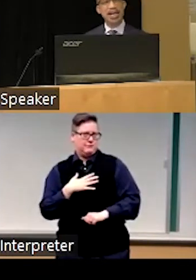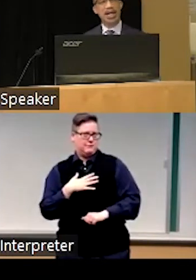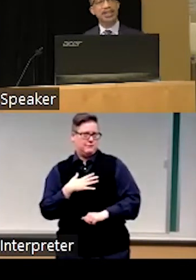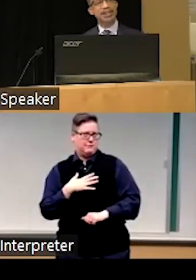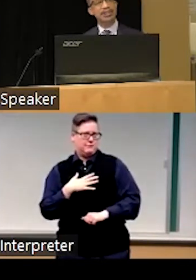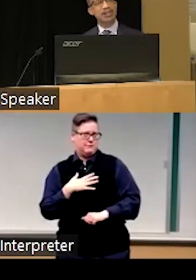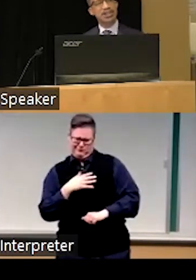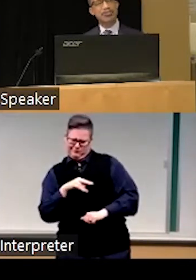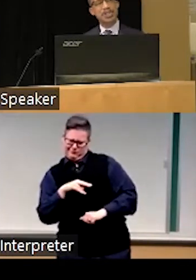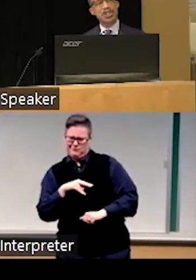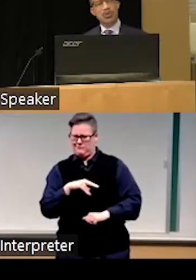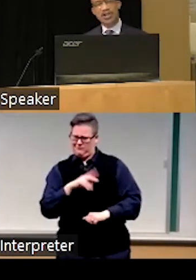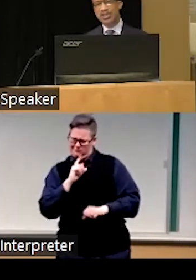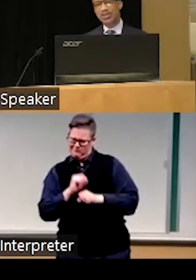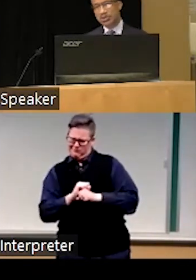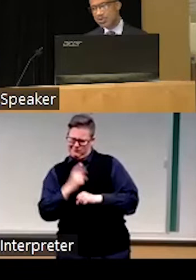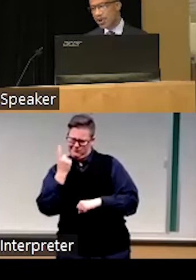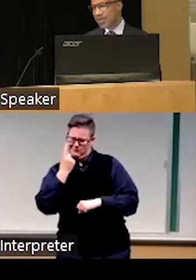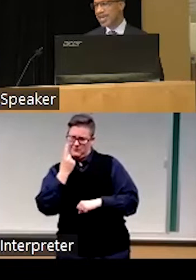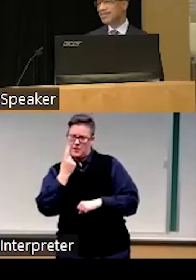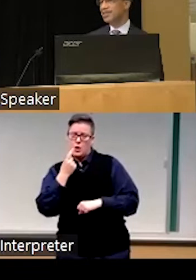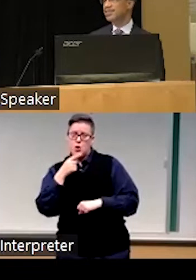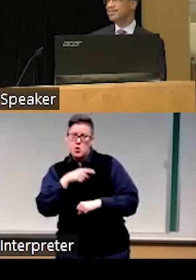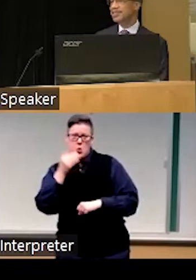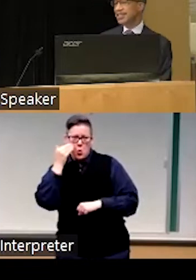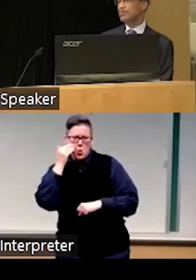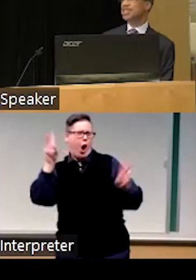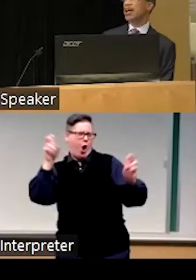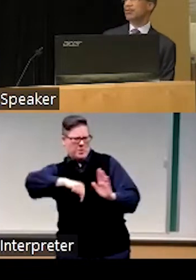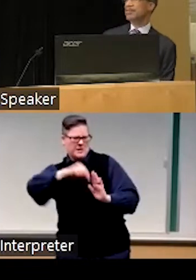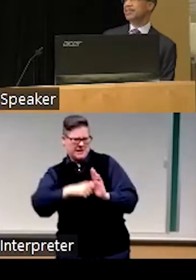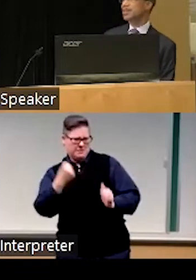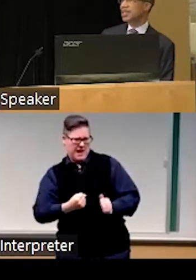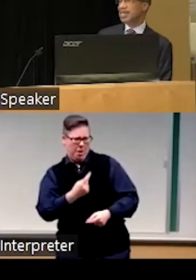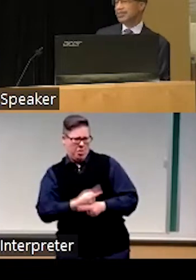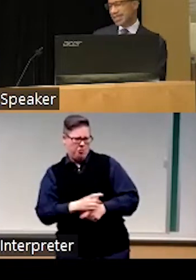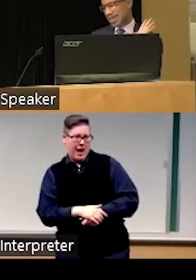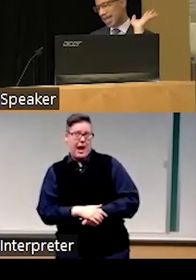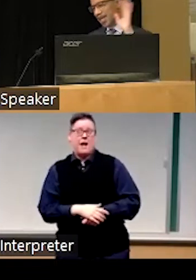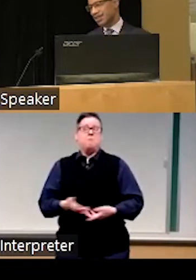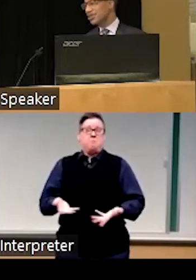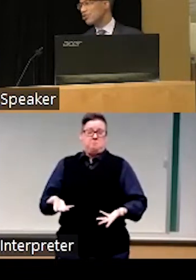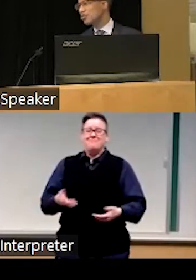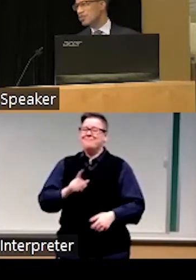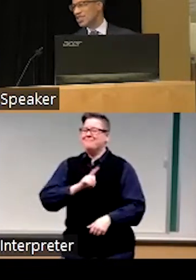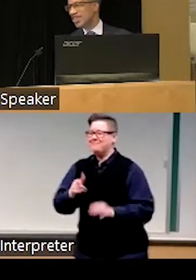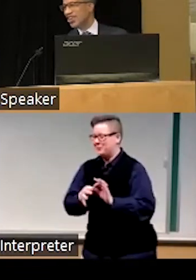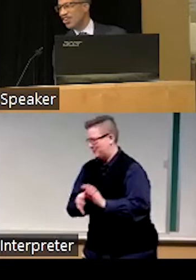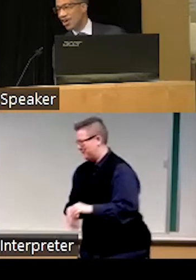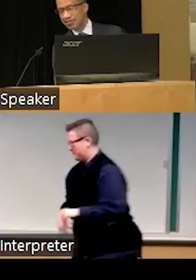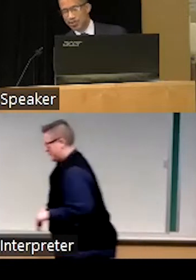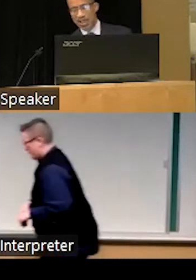side eye and um wondered you do know that that's the the Deep South and and brush that all off and